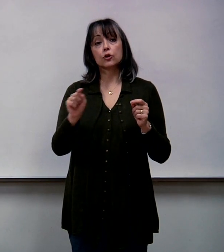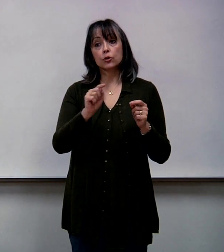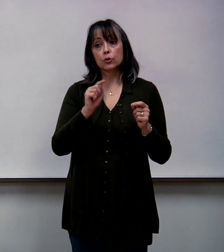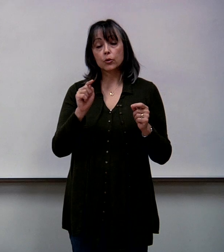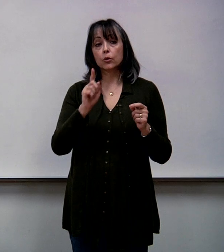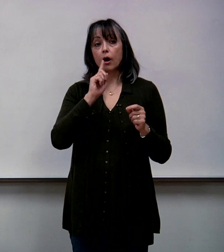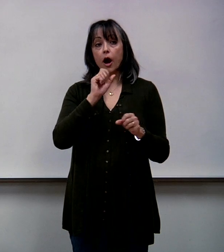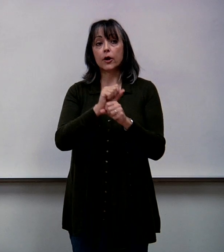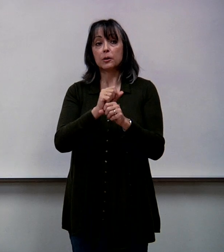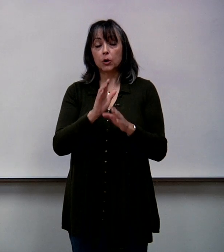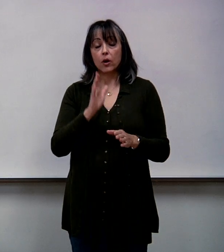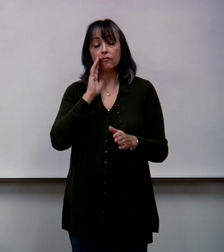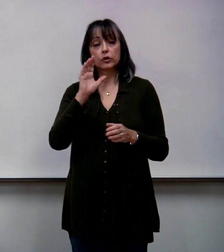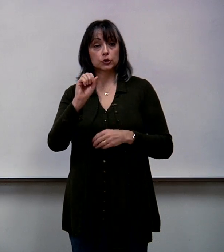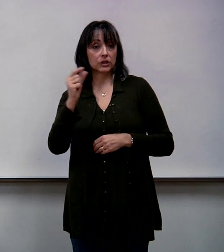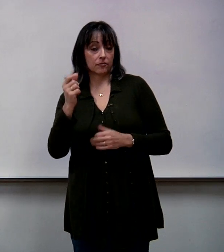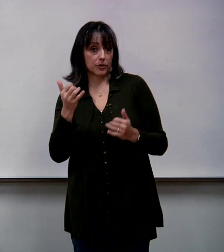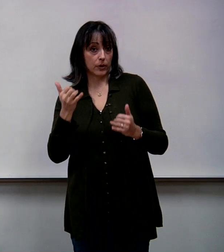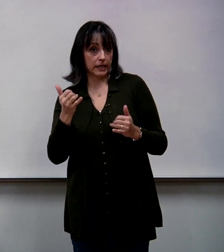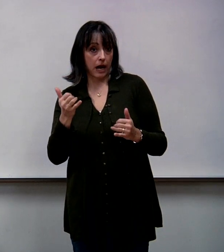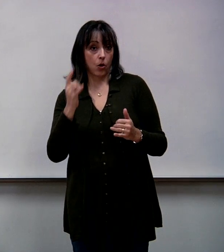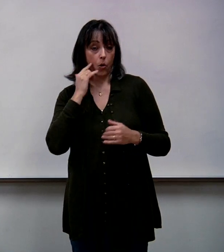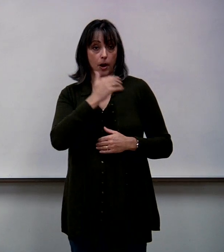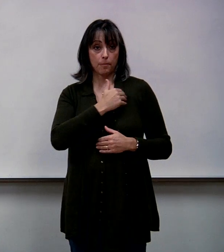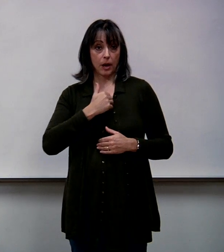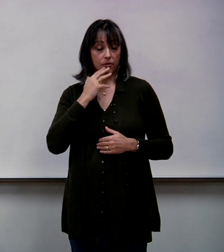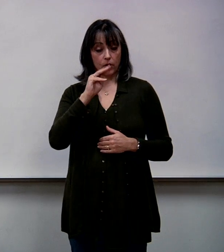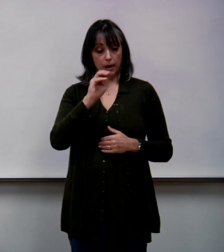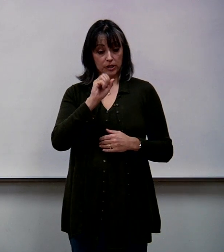employment of Student Government or a member of a major student organizations and you are running for office,